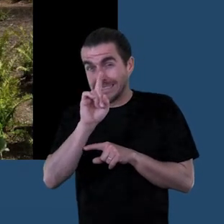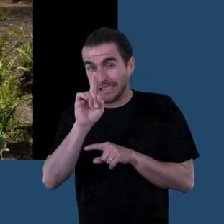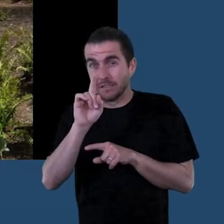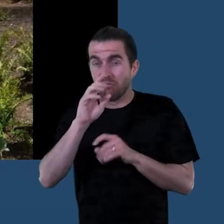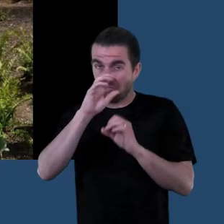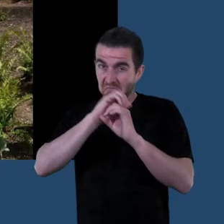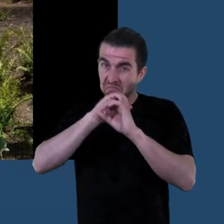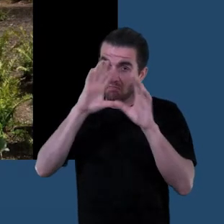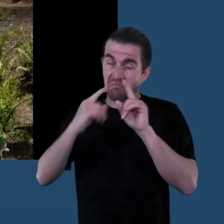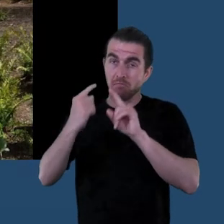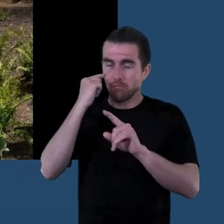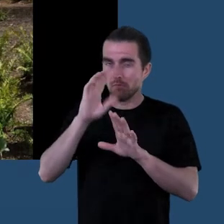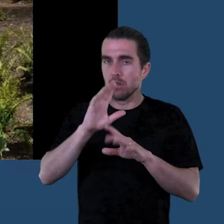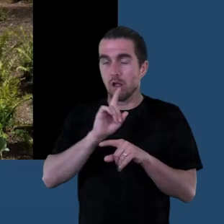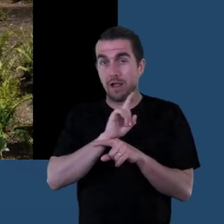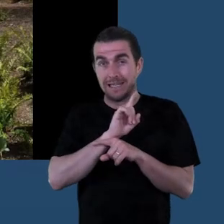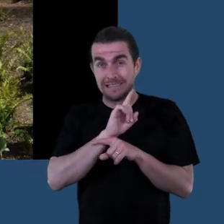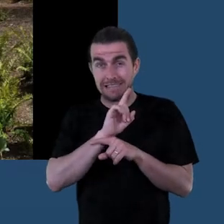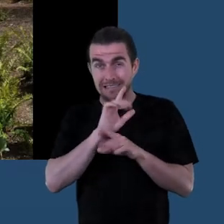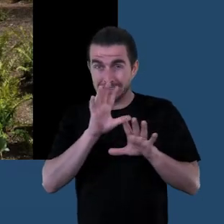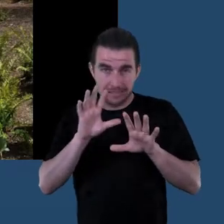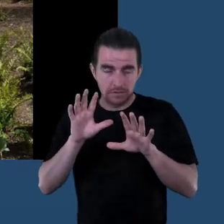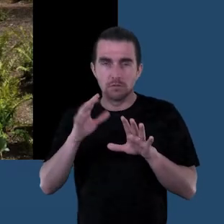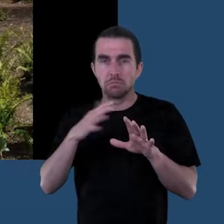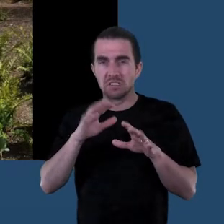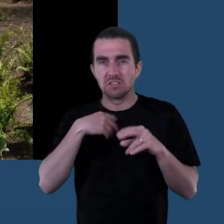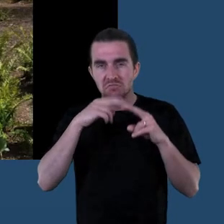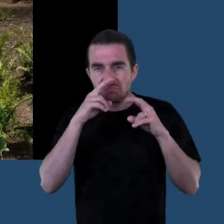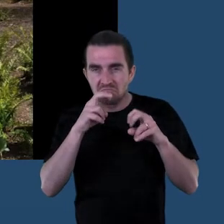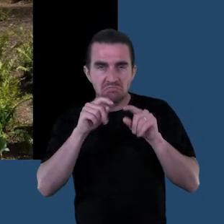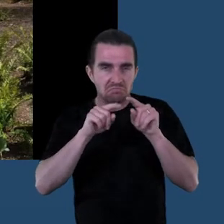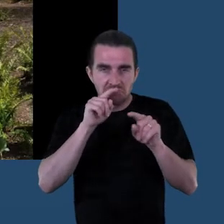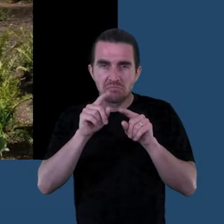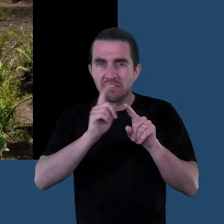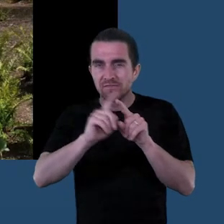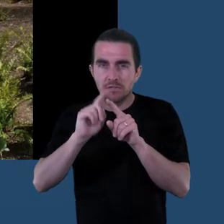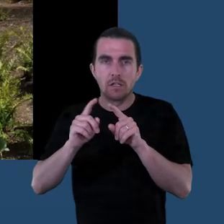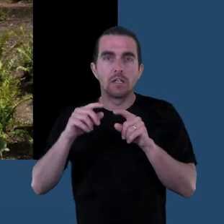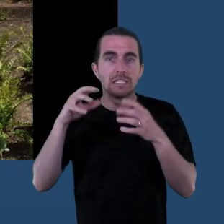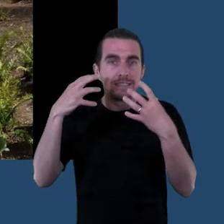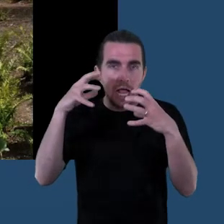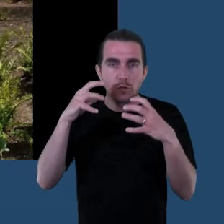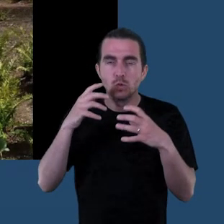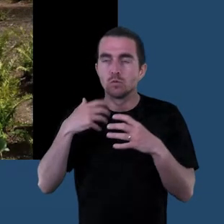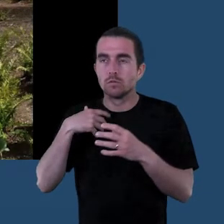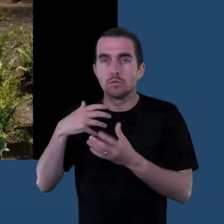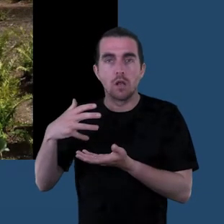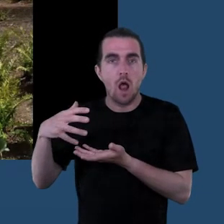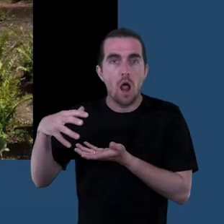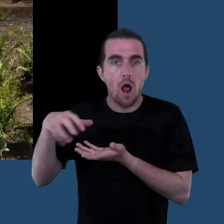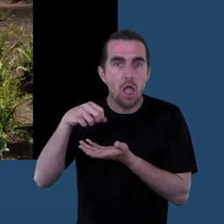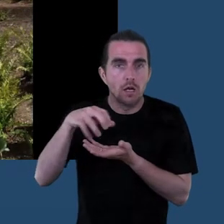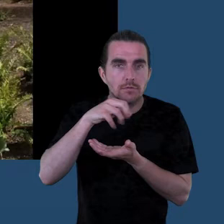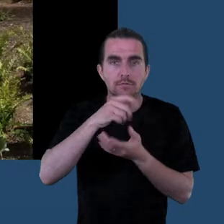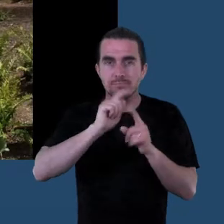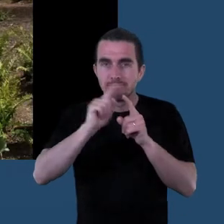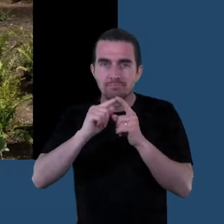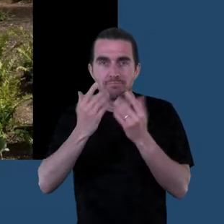what the idea was back in the day. We have some scale models of these, of these dinosaurs in our collections.